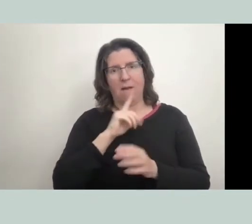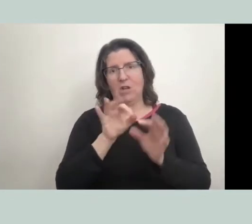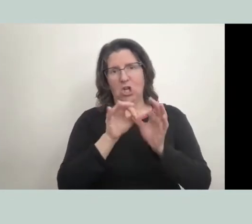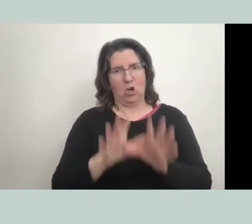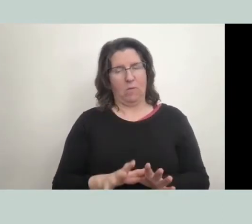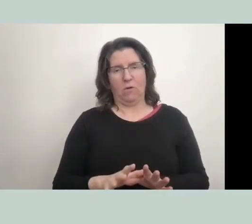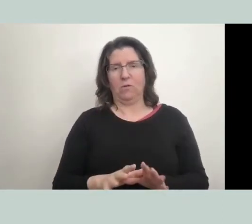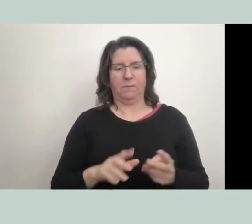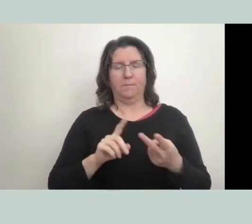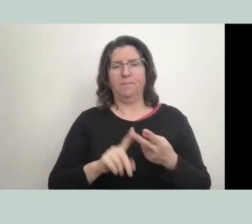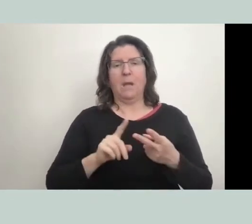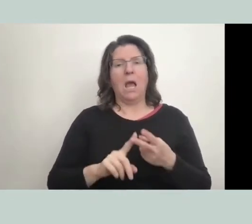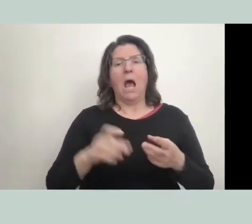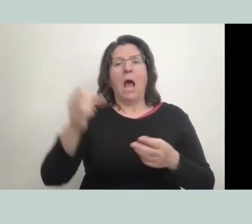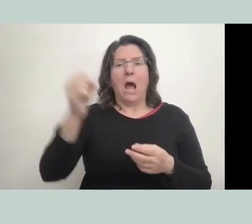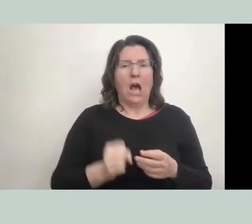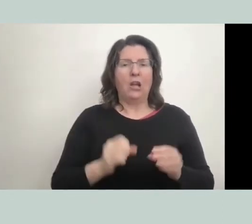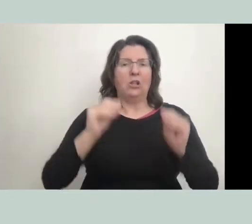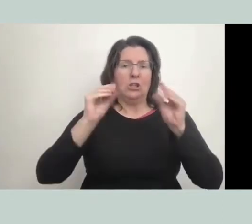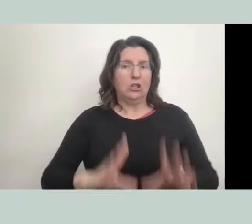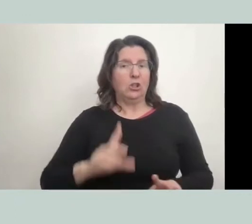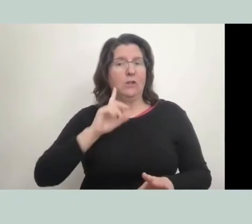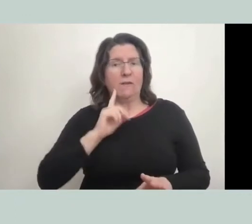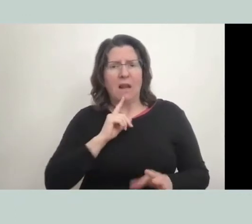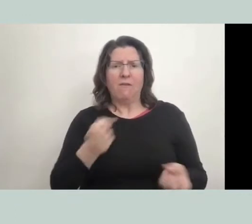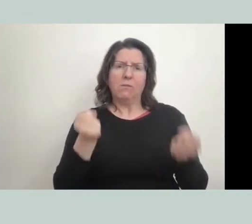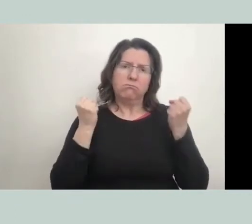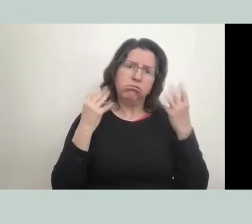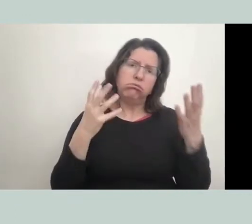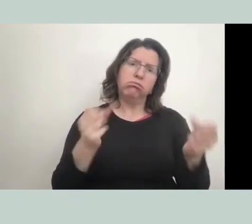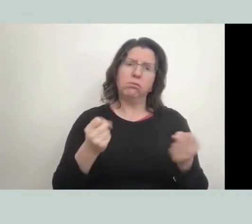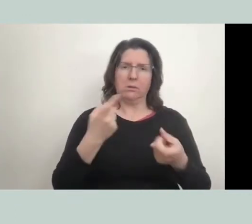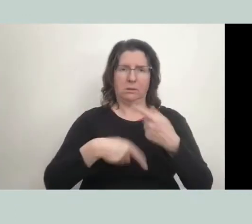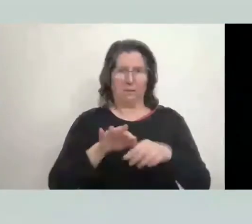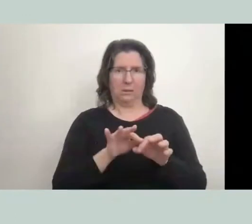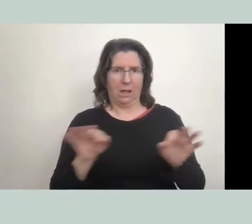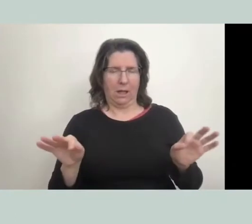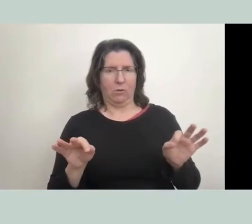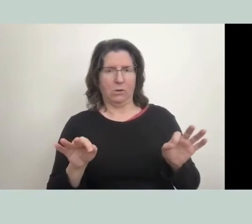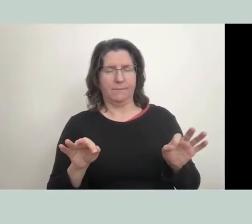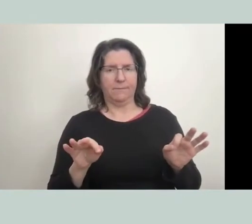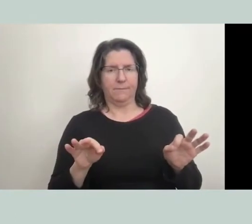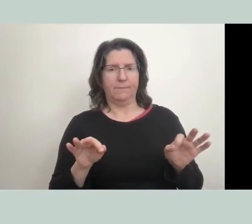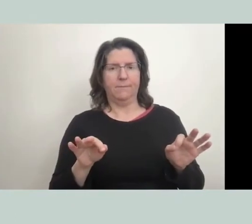Hire a qualified teacher of the deaf - who is fluent in sign language. Invite the deaf community into the school.